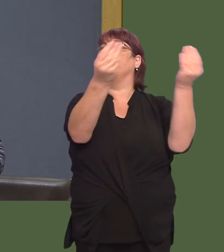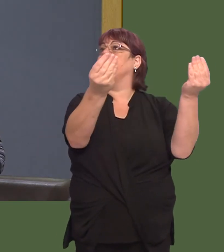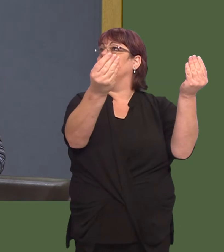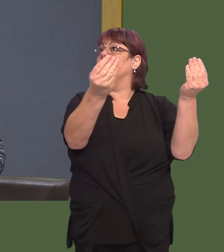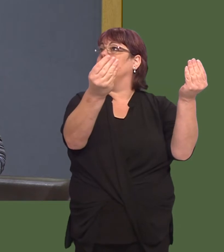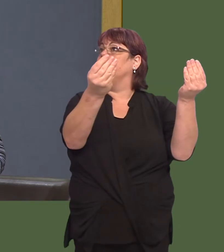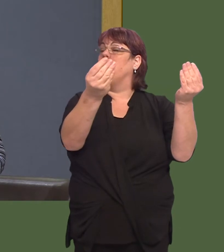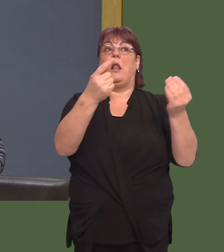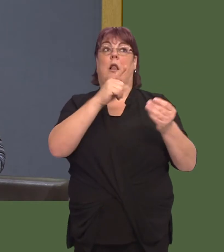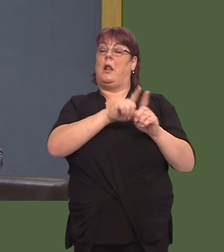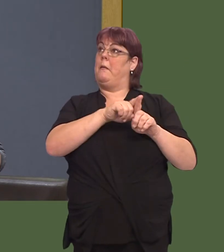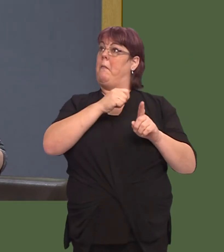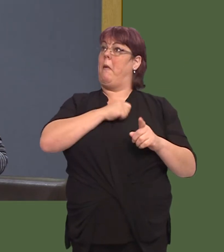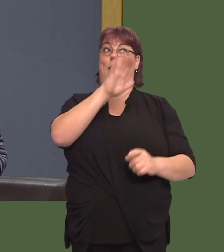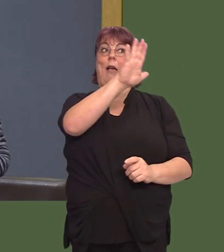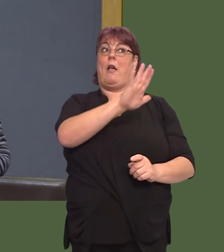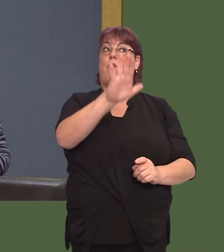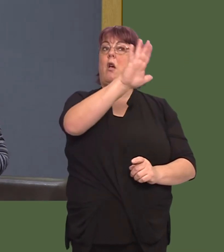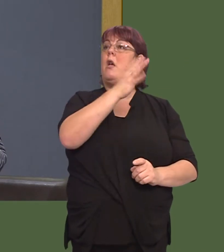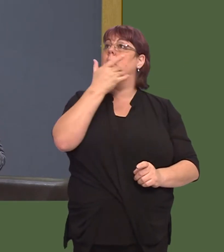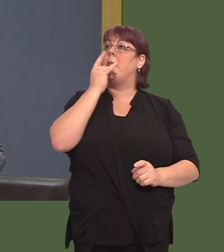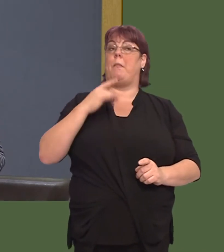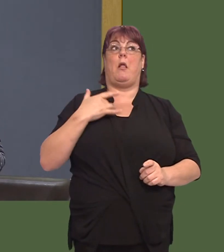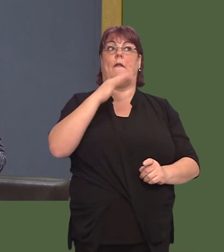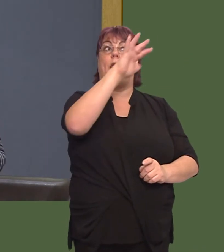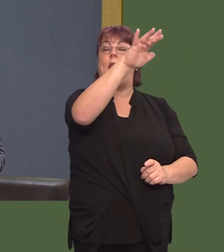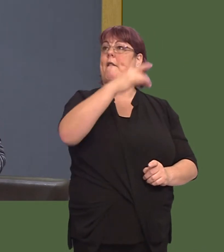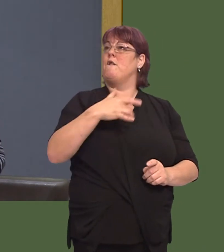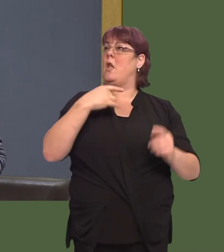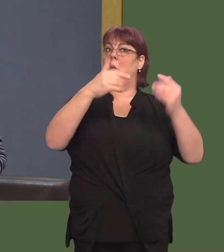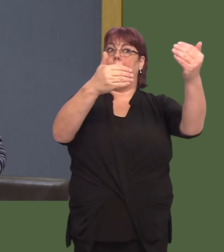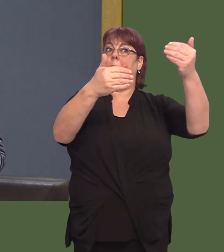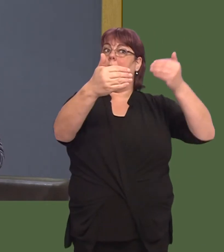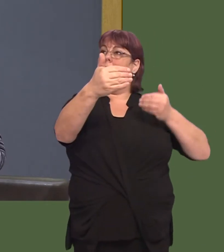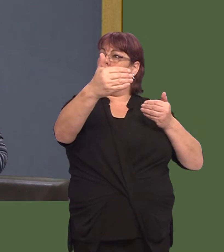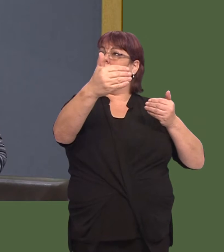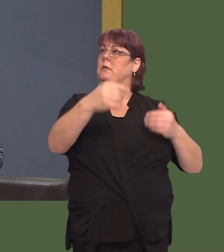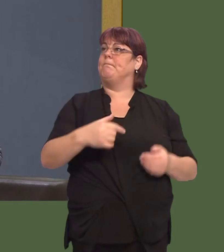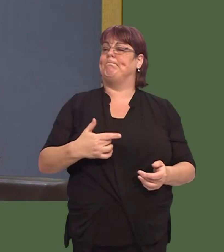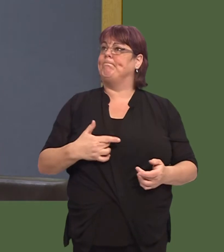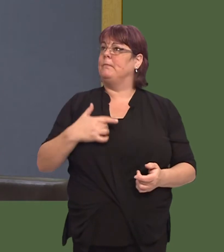People in my constituency feel that weíre being left behind, a feeling that is backed up by facts.